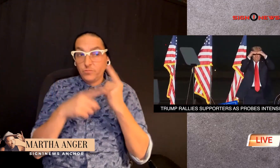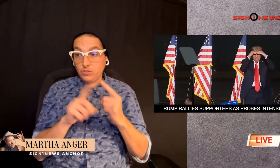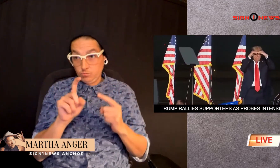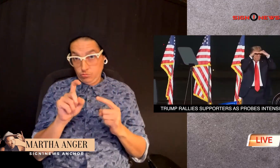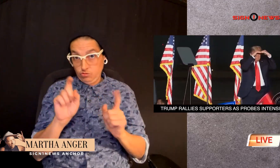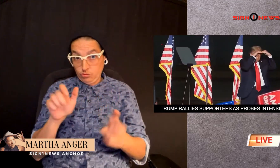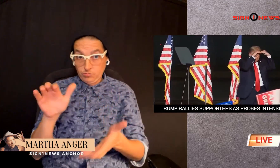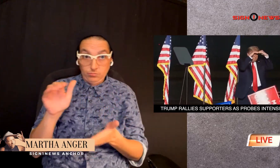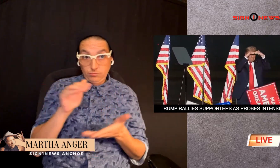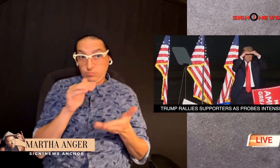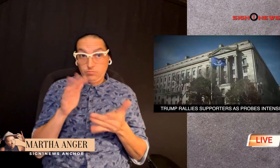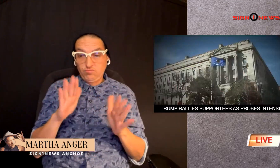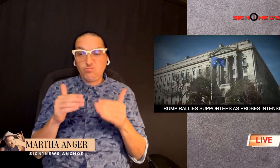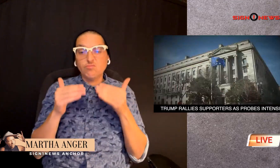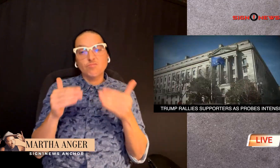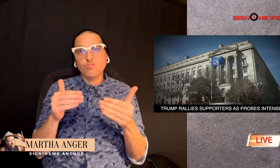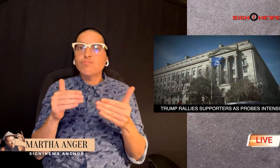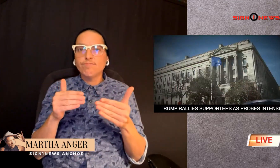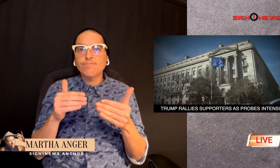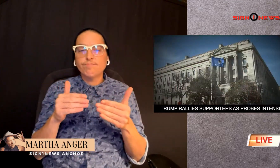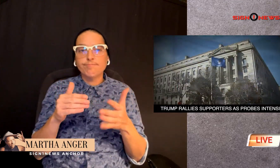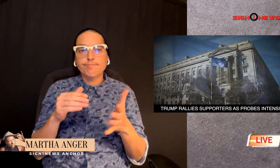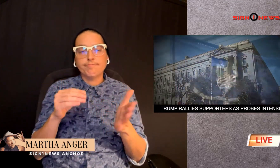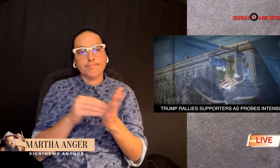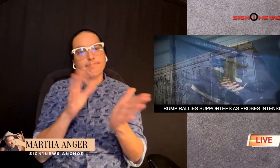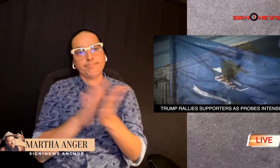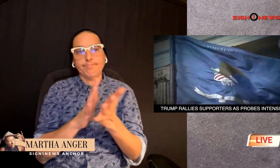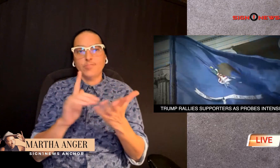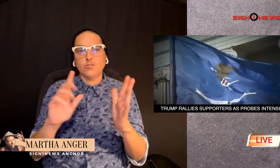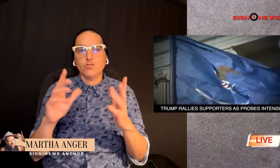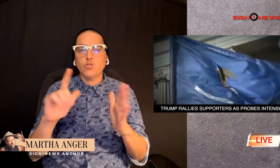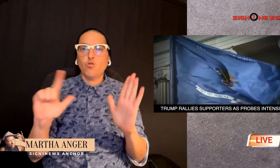The house panel is considering whether to make a criminal referral.